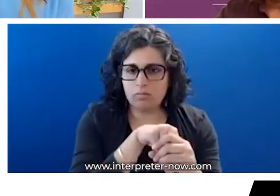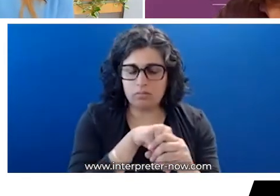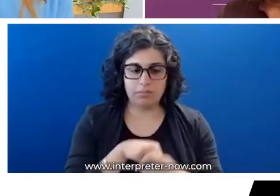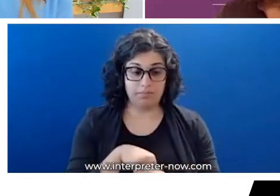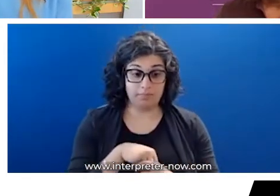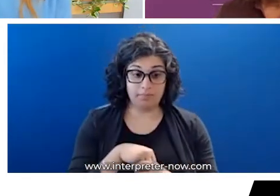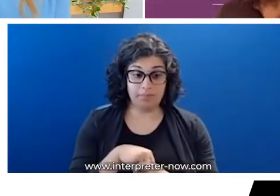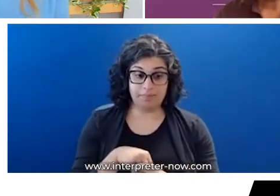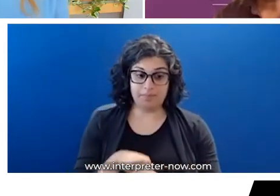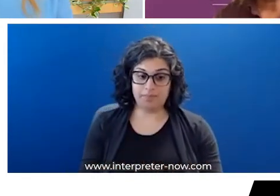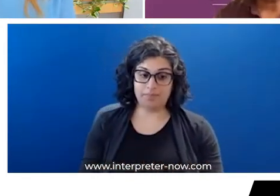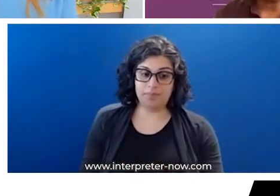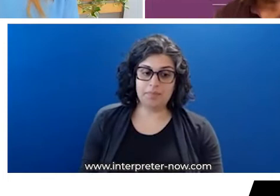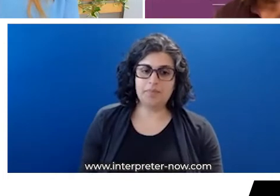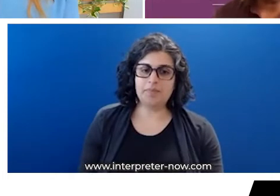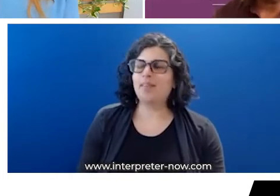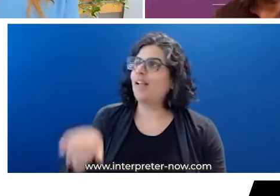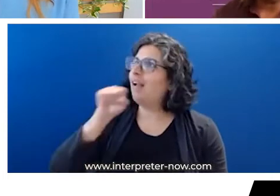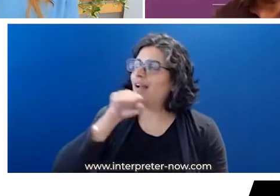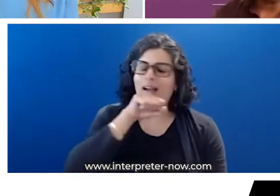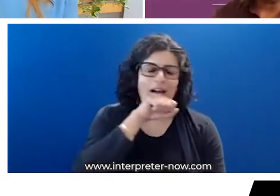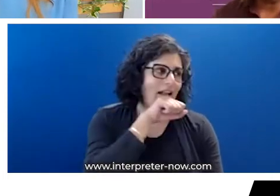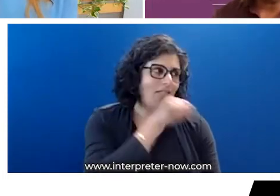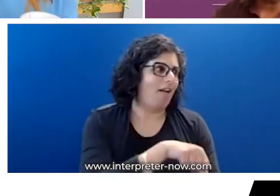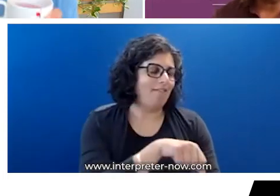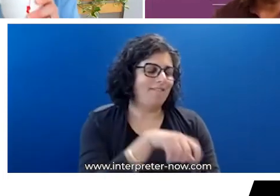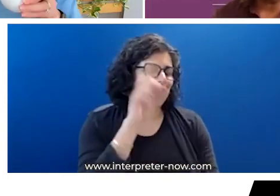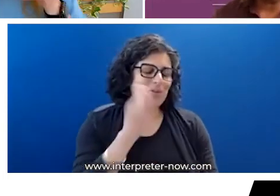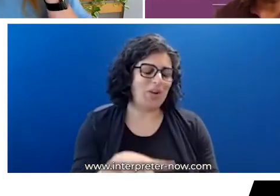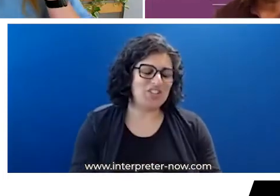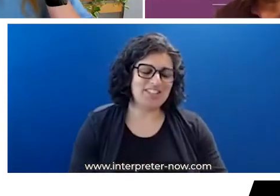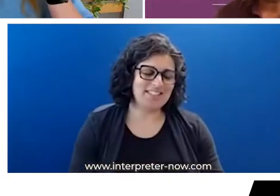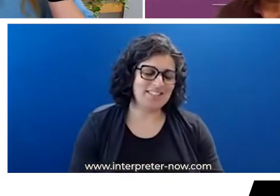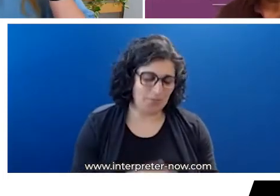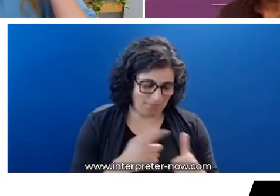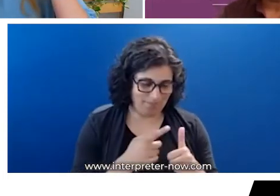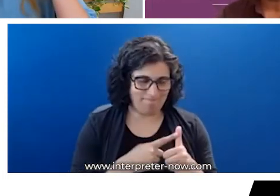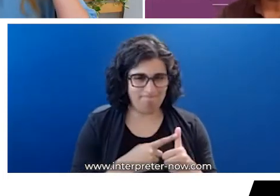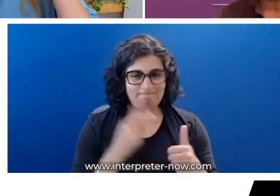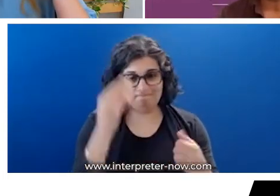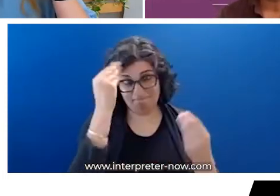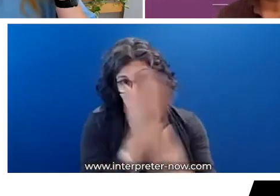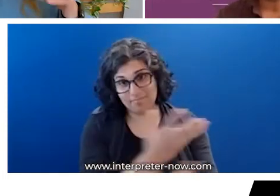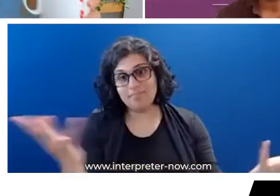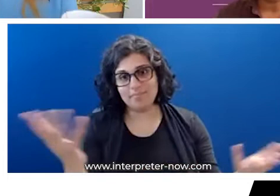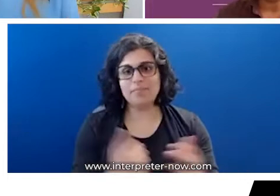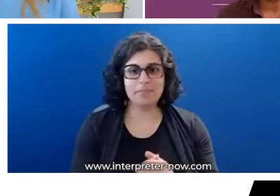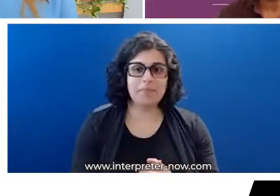I love this question. And you know, first and foremost, I have to share that my philosophy is that when we talk